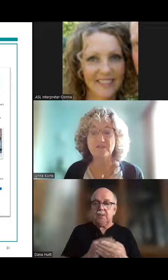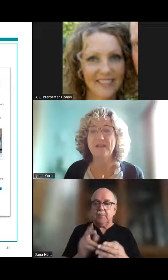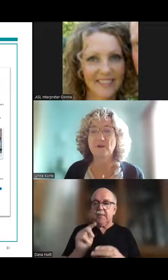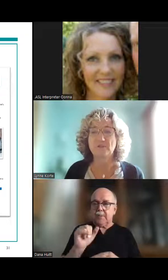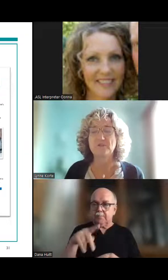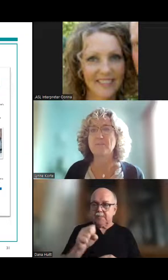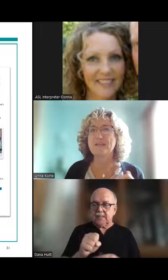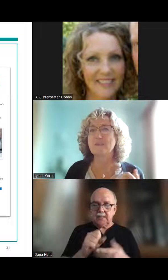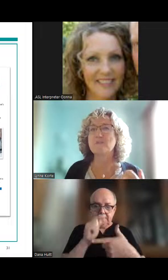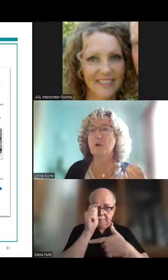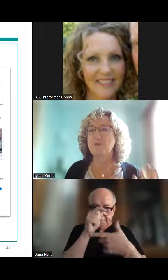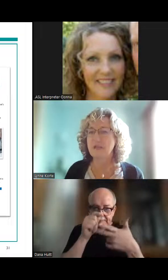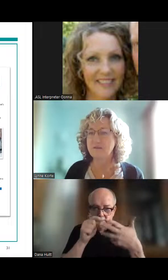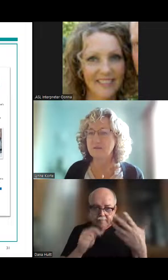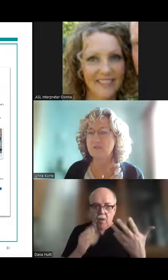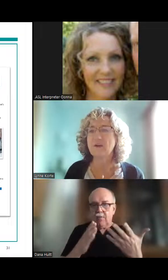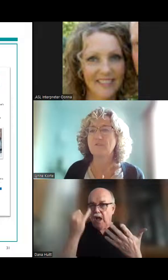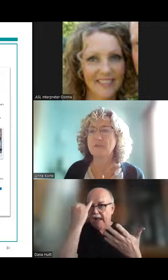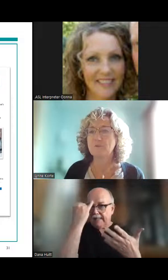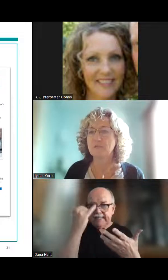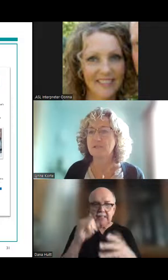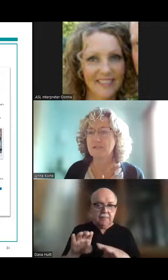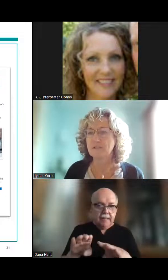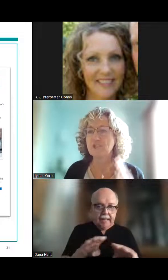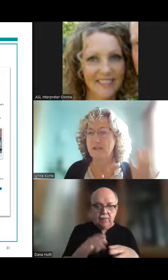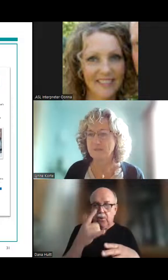the instructor and the course that you want to take through them if